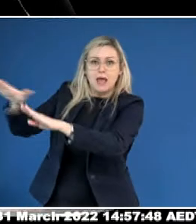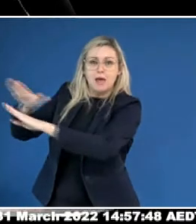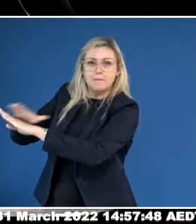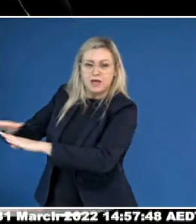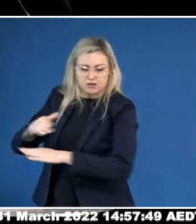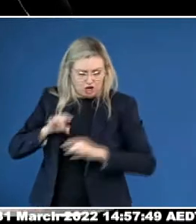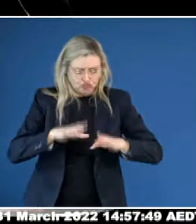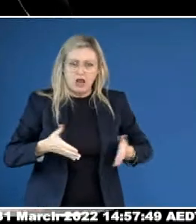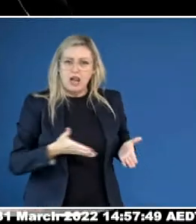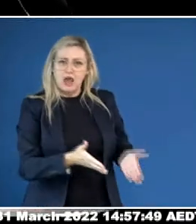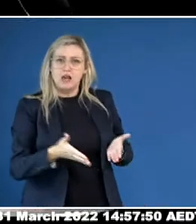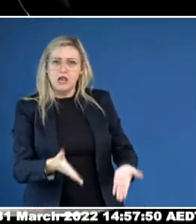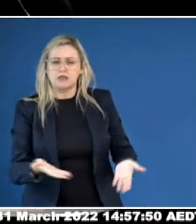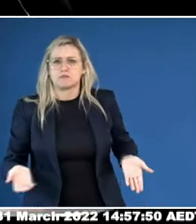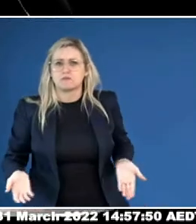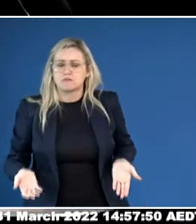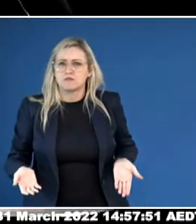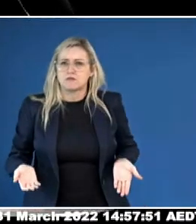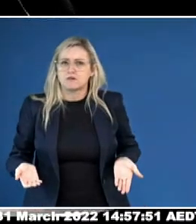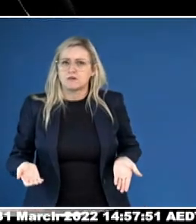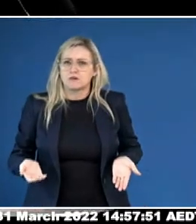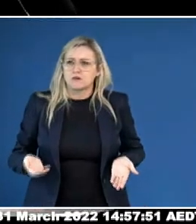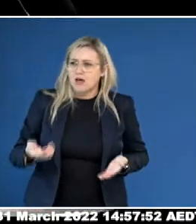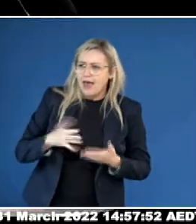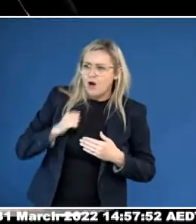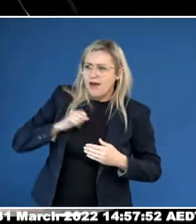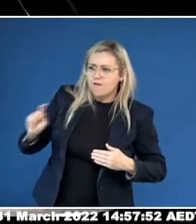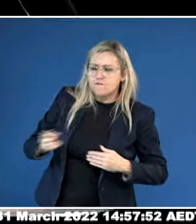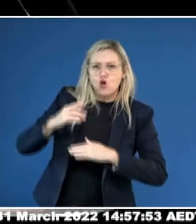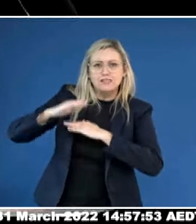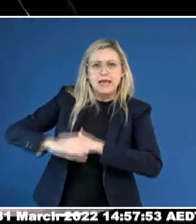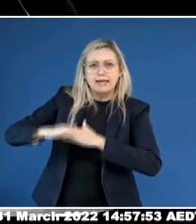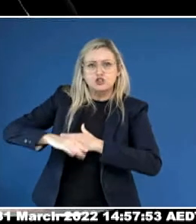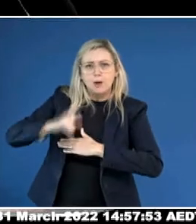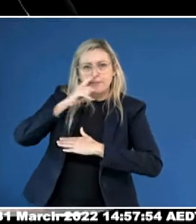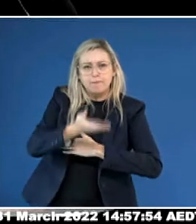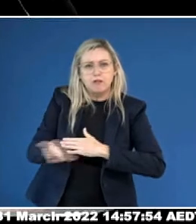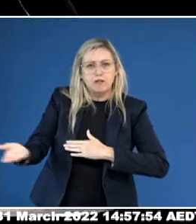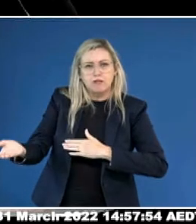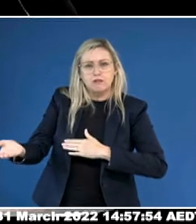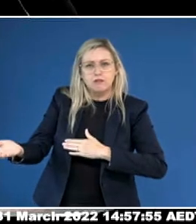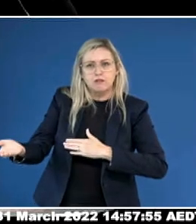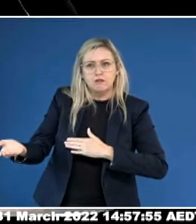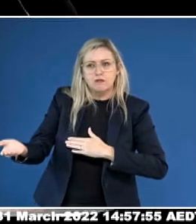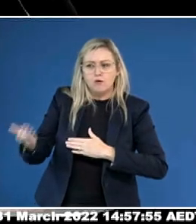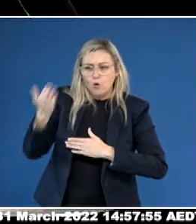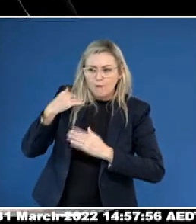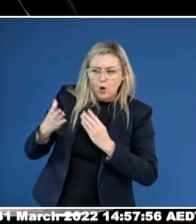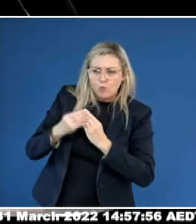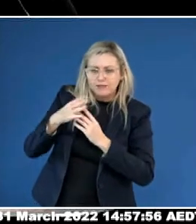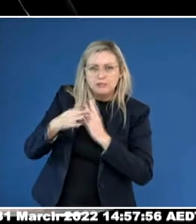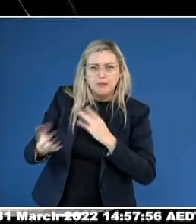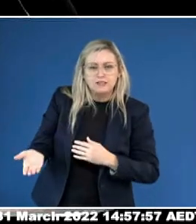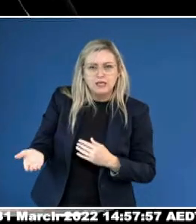ago. How is it okay that we see our First Nations women with disability indefinitely